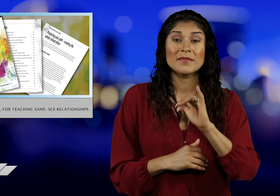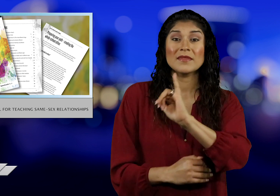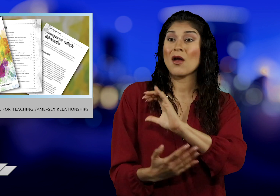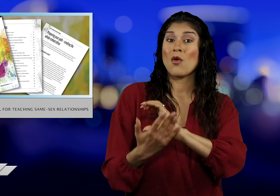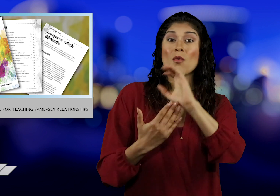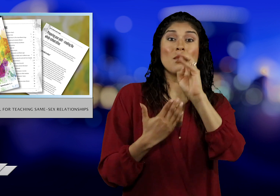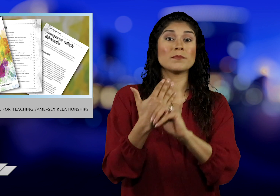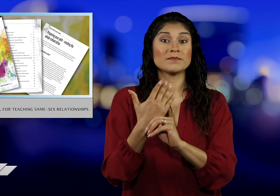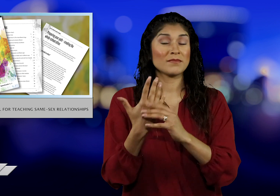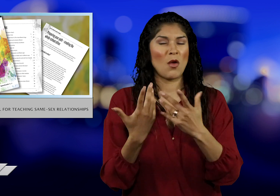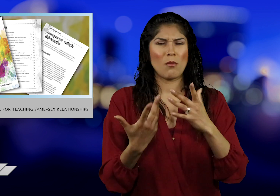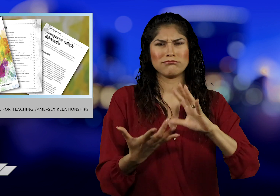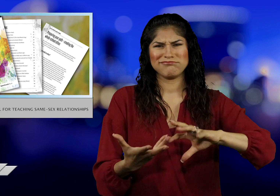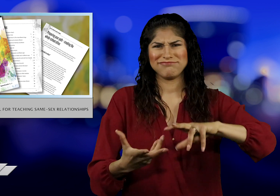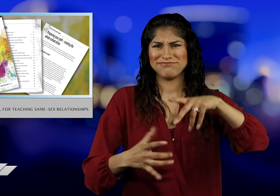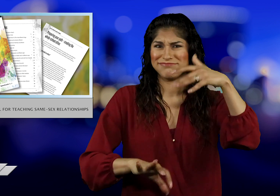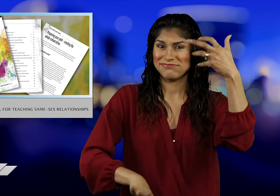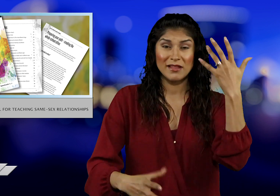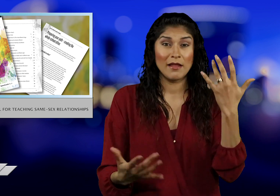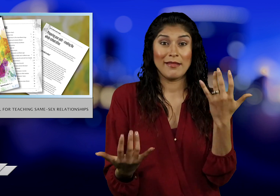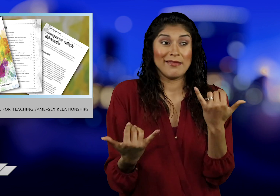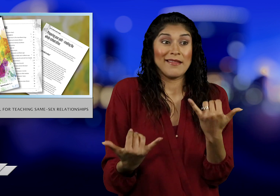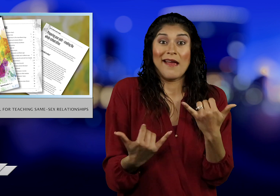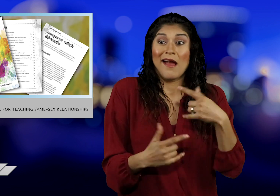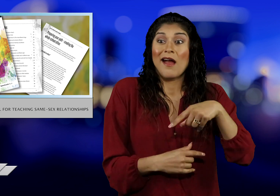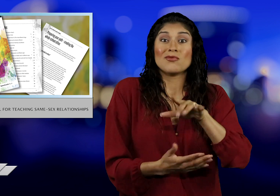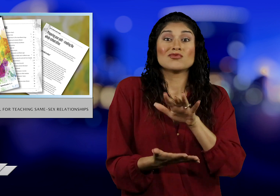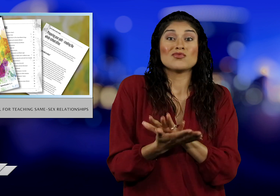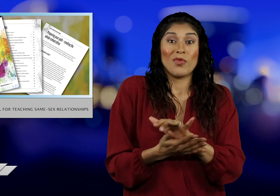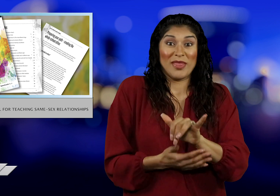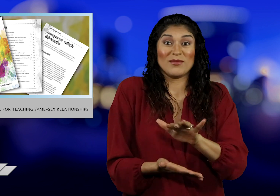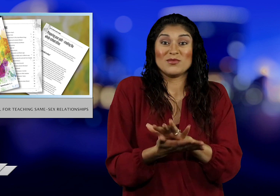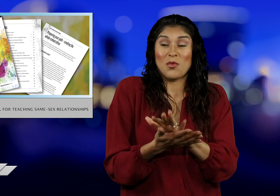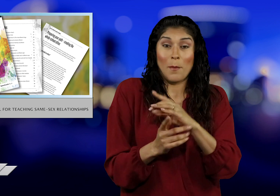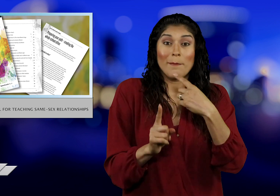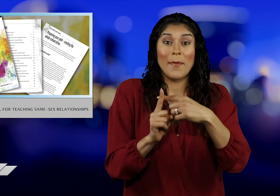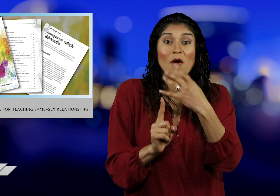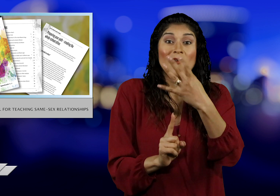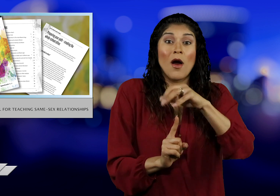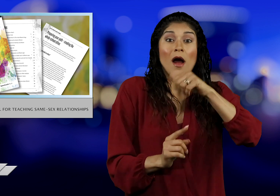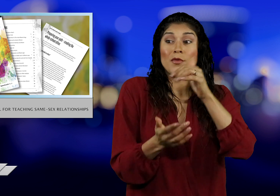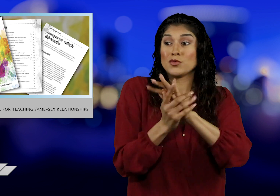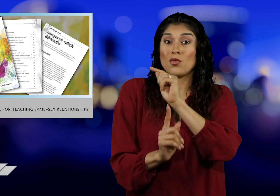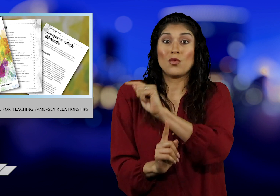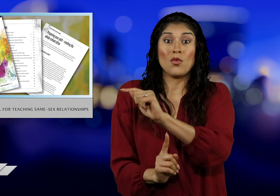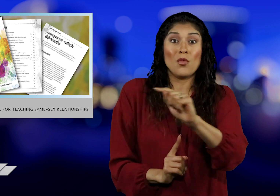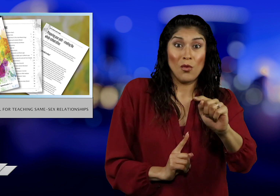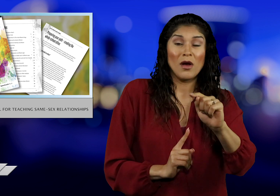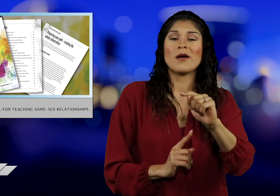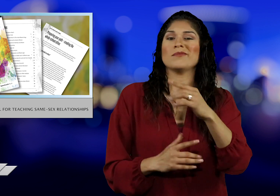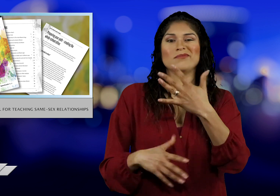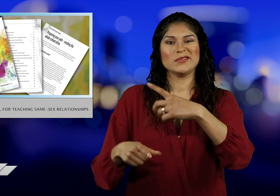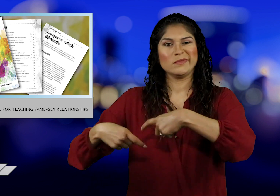Backlash against the curriculum spread, leading Parkville and four other schools in the city